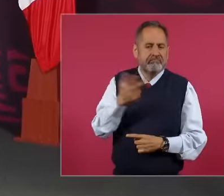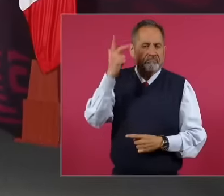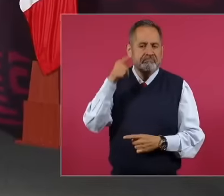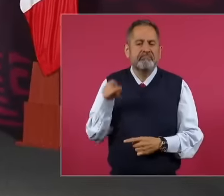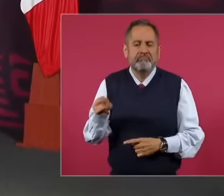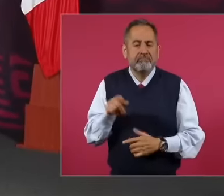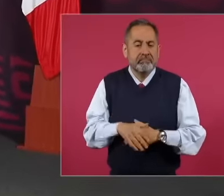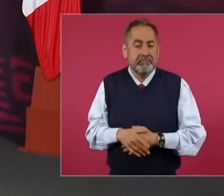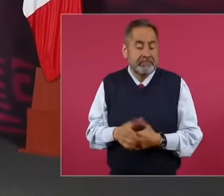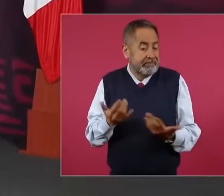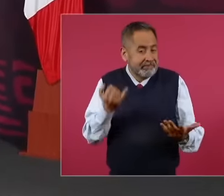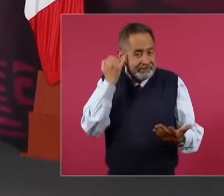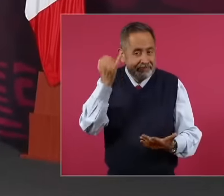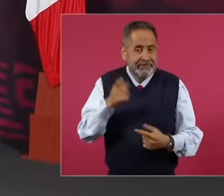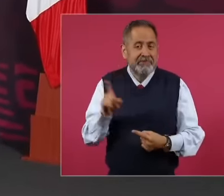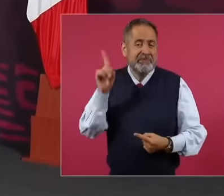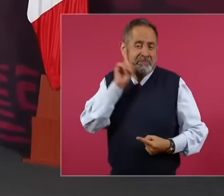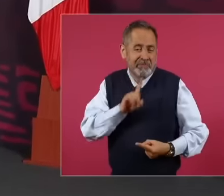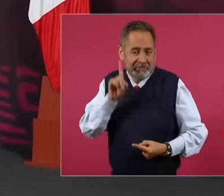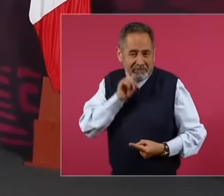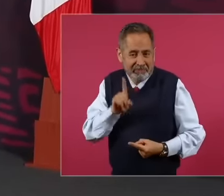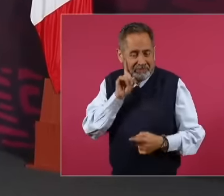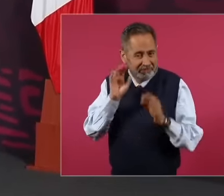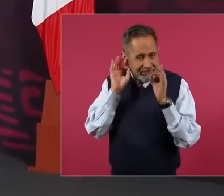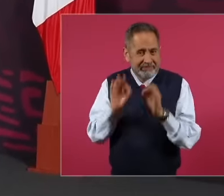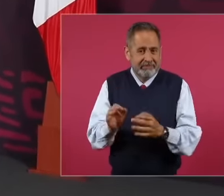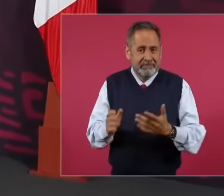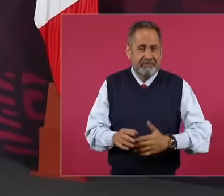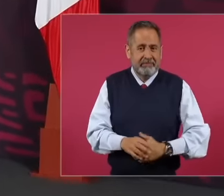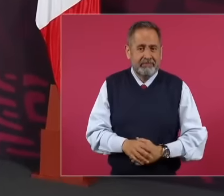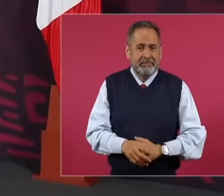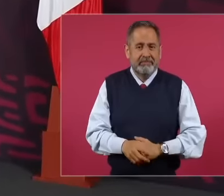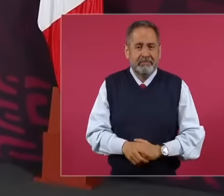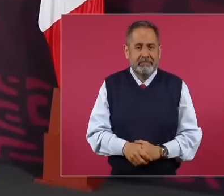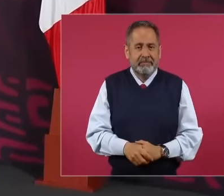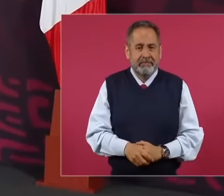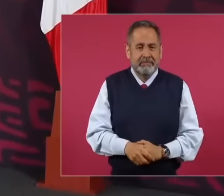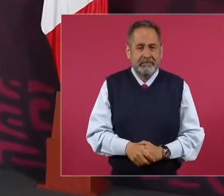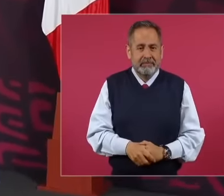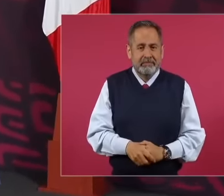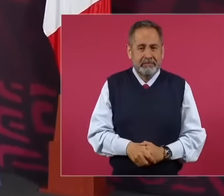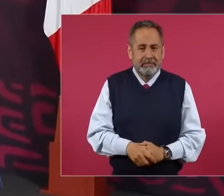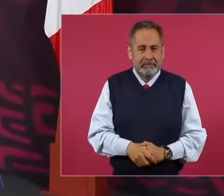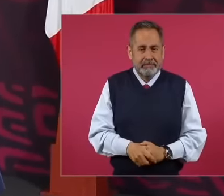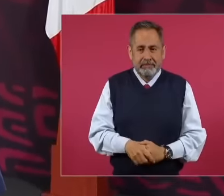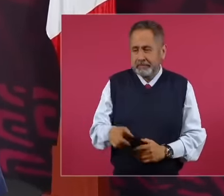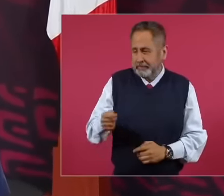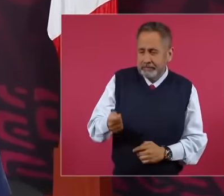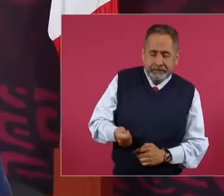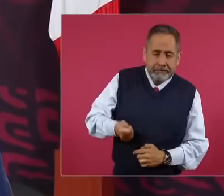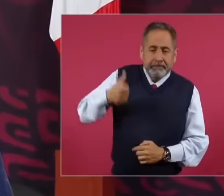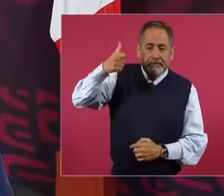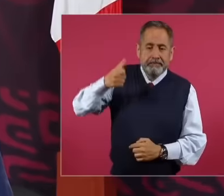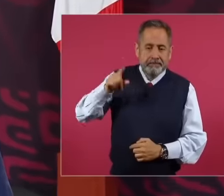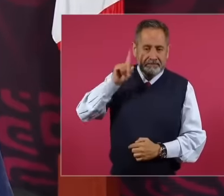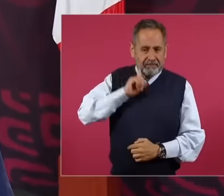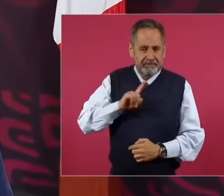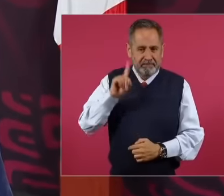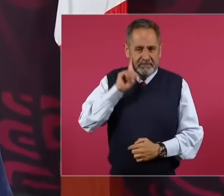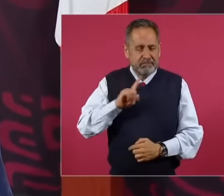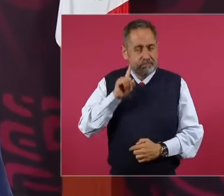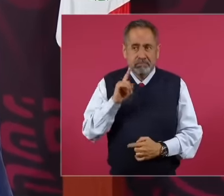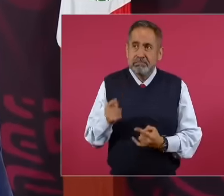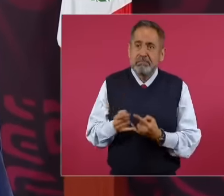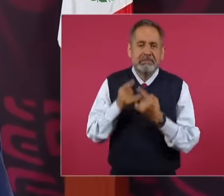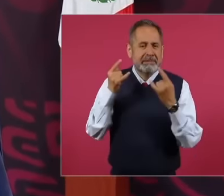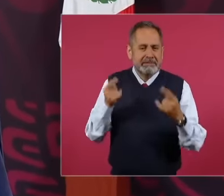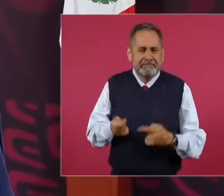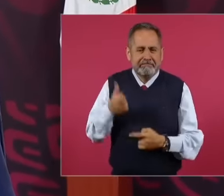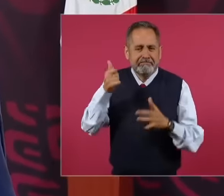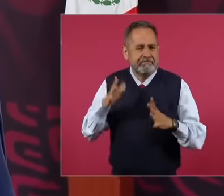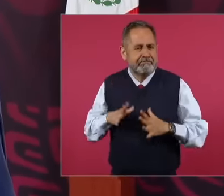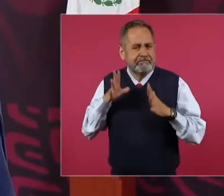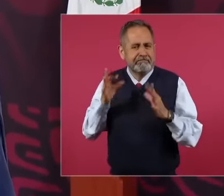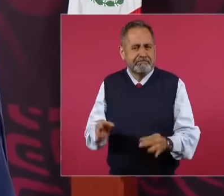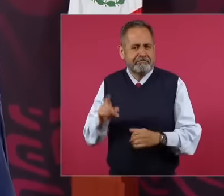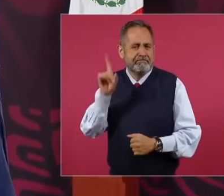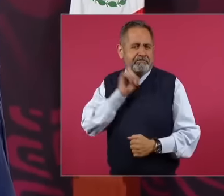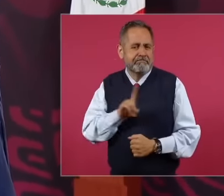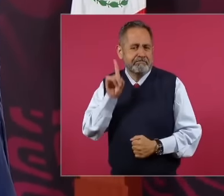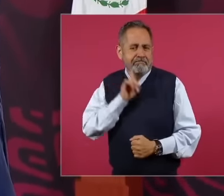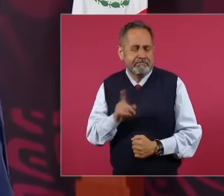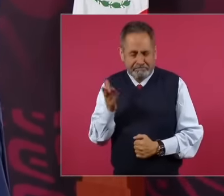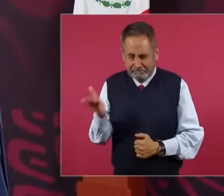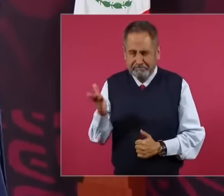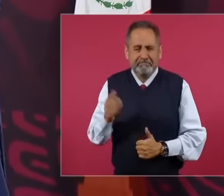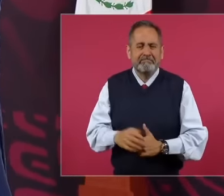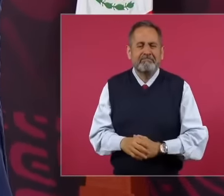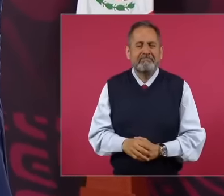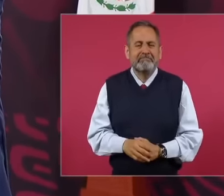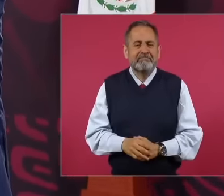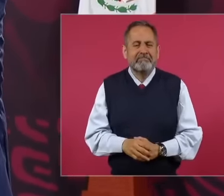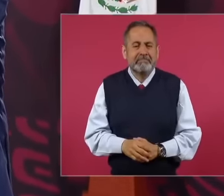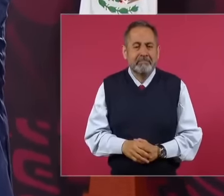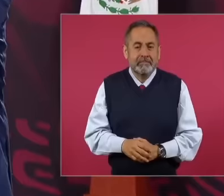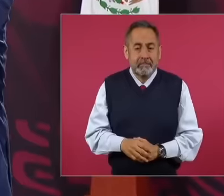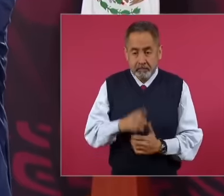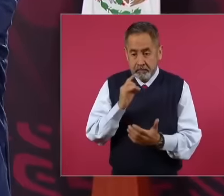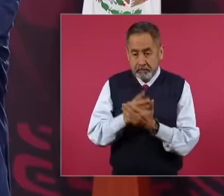woman first woman In history, not only in independent Mexico,